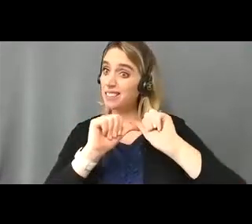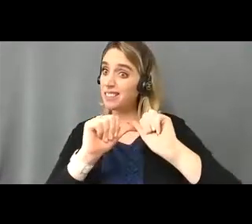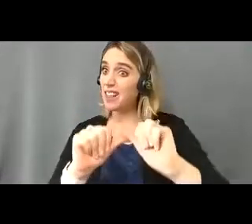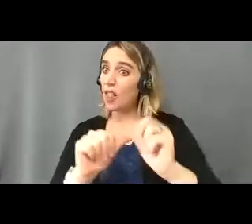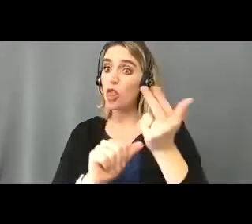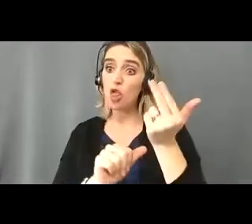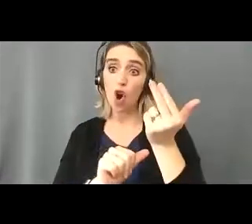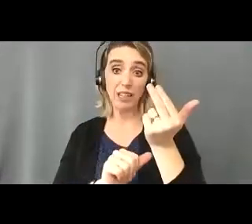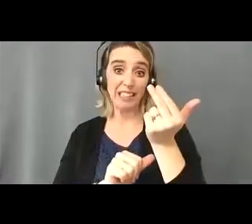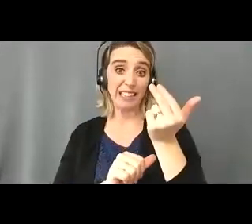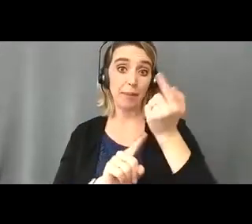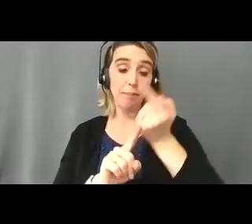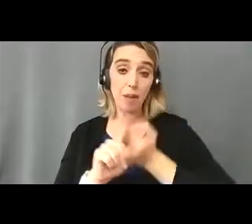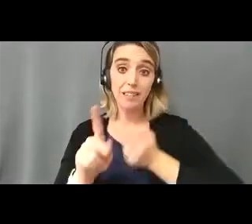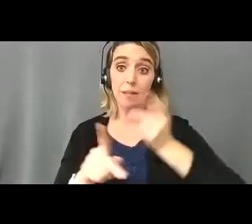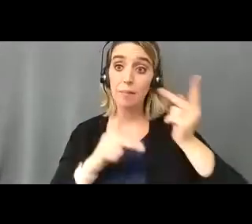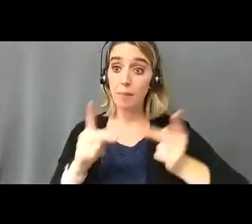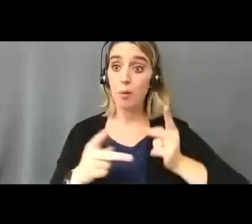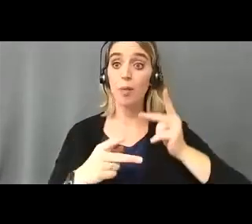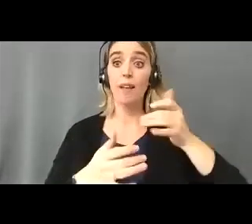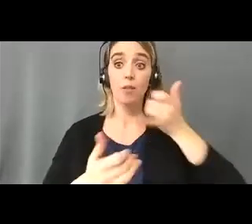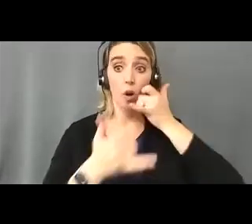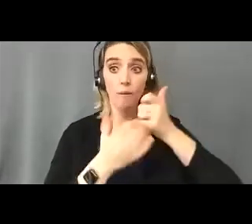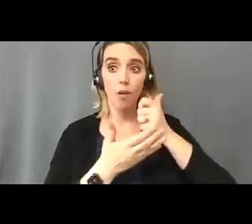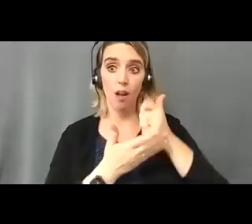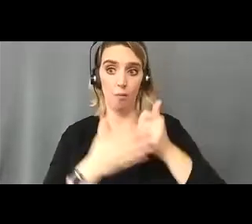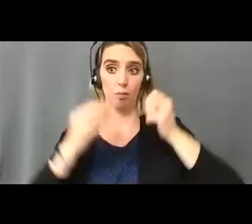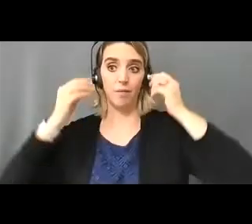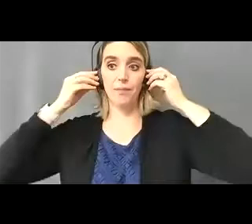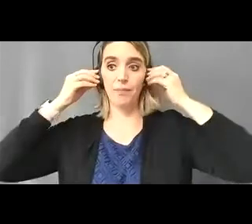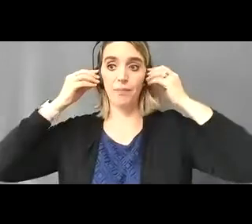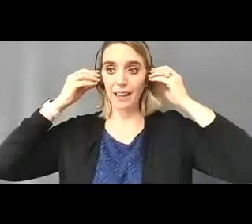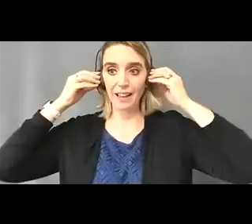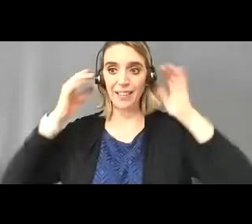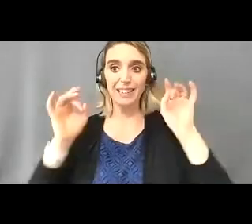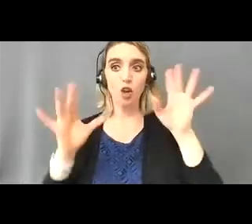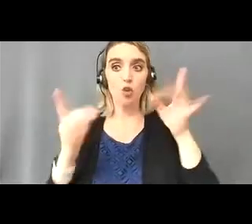The level of severity of a crisis situations, acuity,